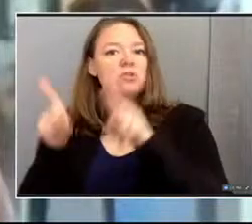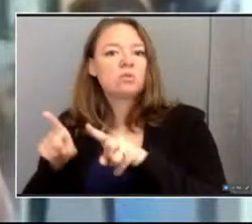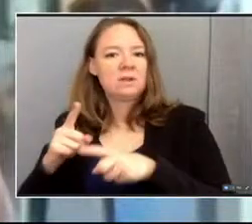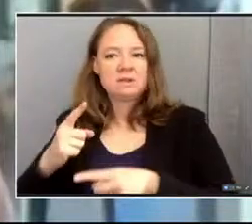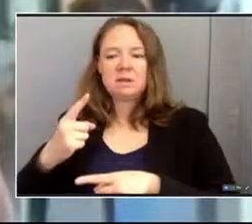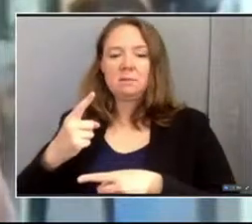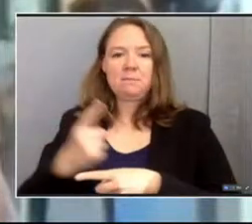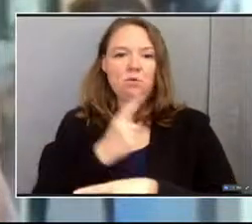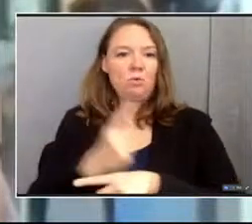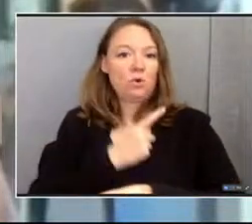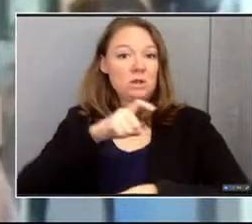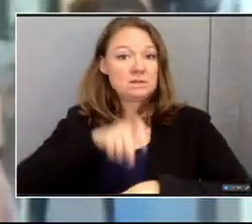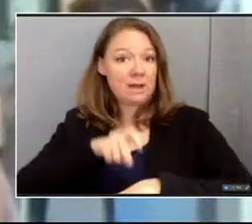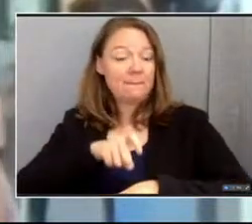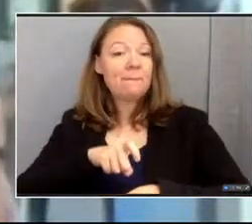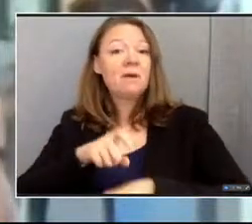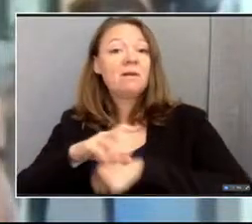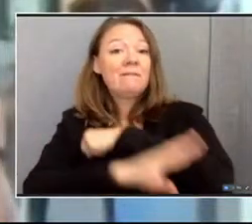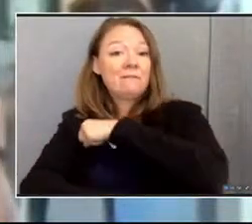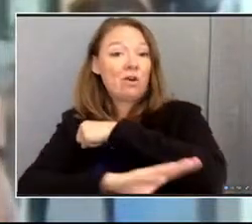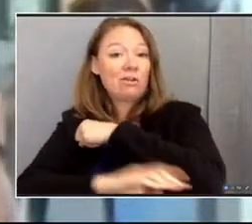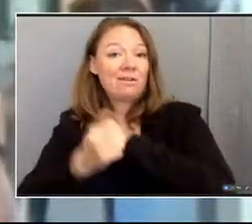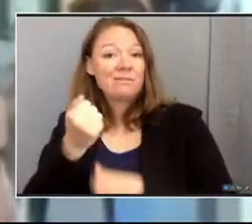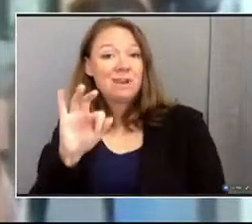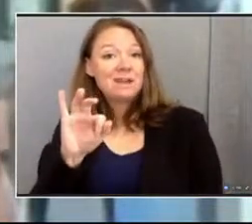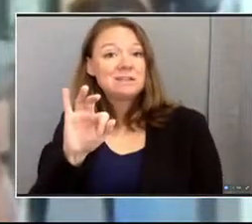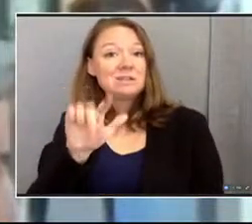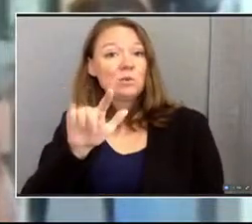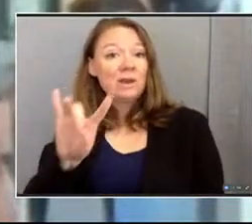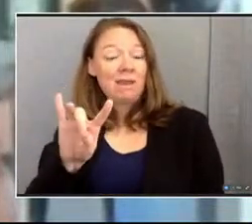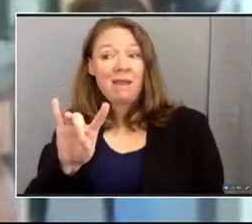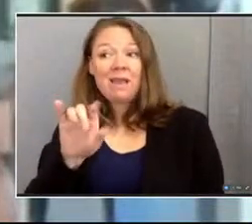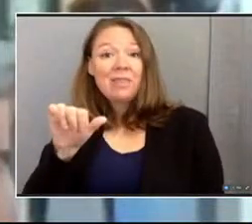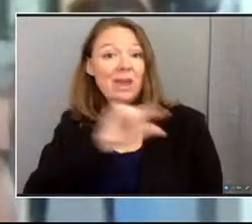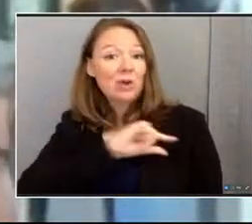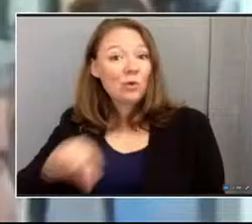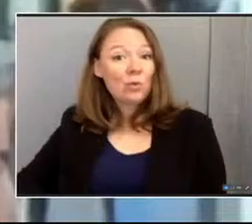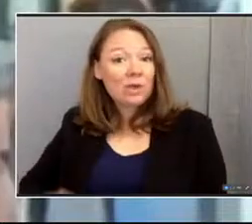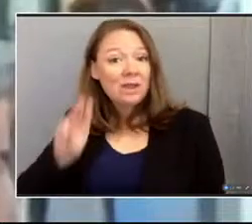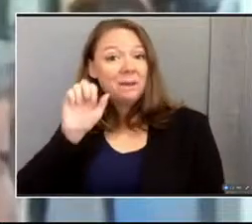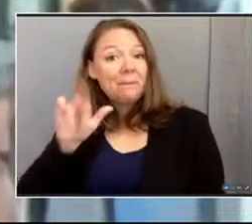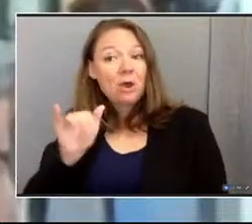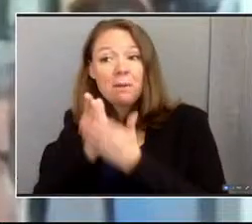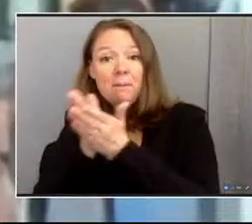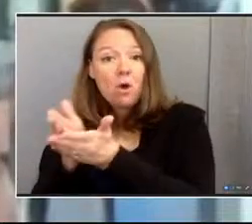that Queen Mary ship nervously saying a tearful goodbye to my loved ones and set